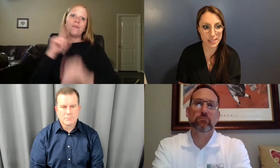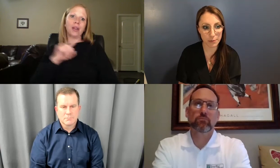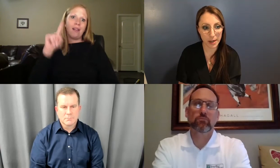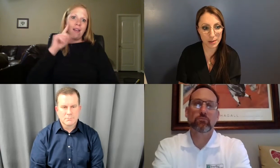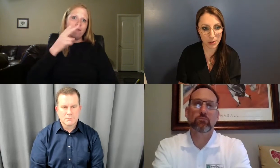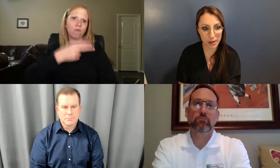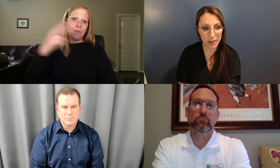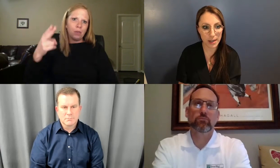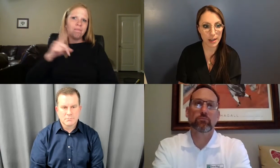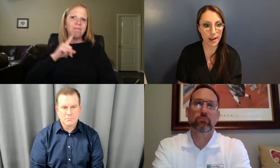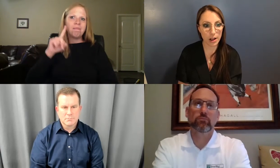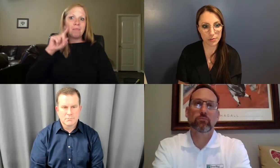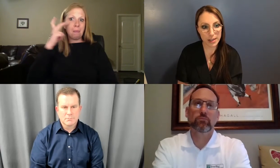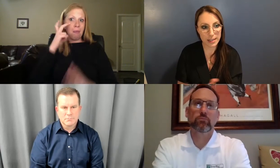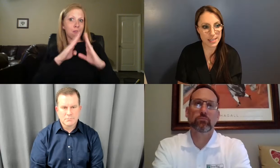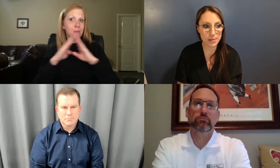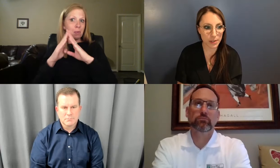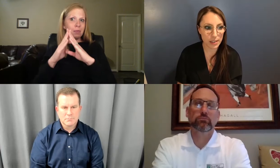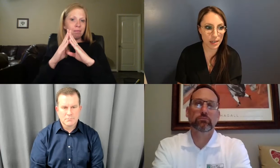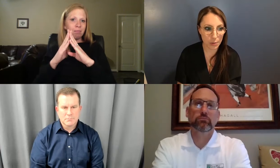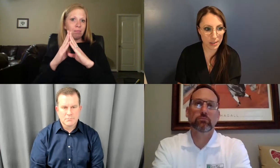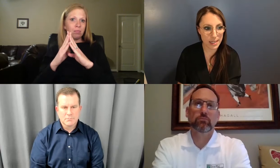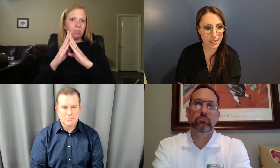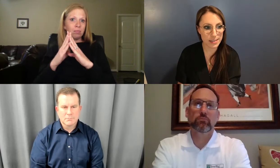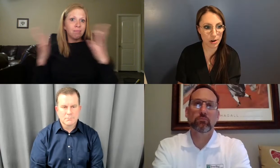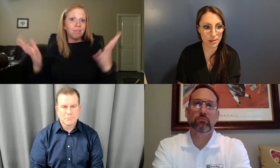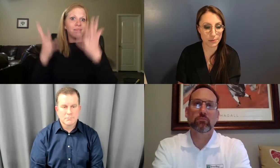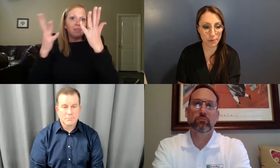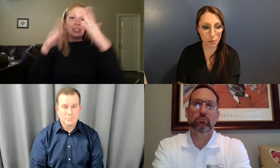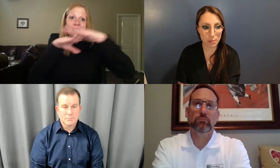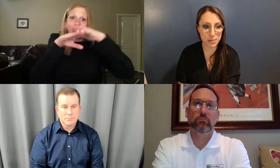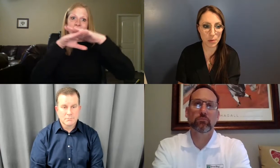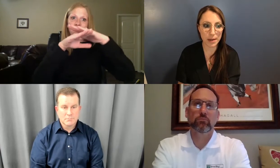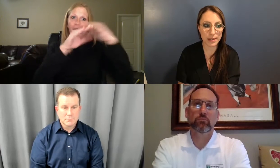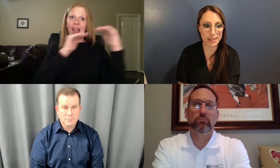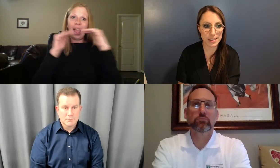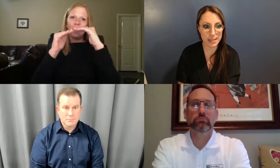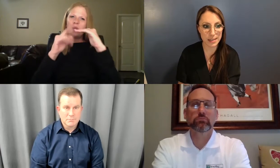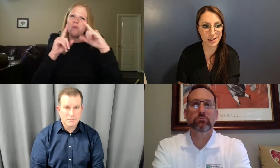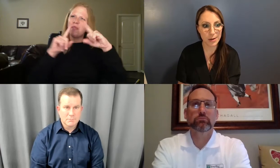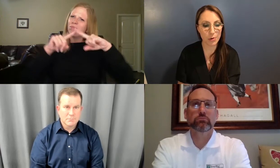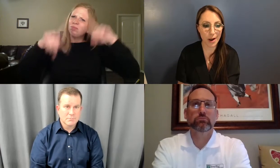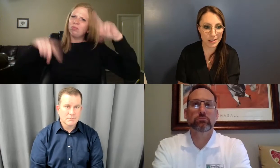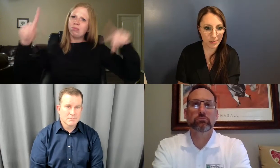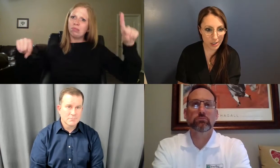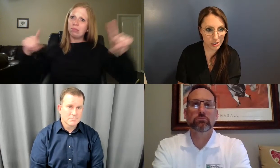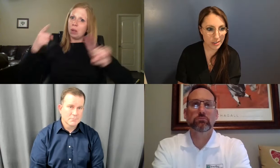and deaf blind community, elevating accessibility and equity takes on different forms, but we mainly seek proactive action